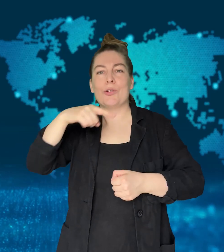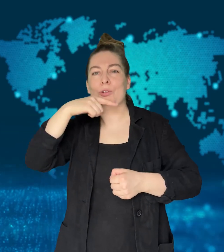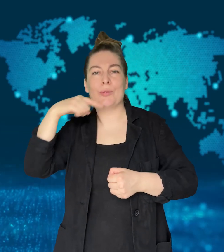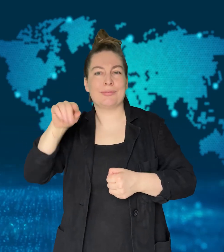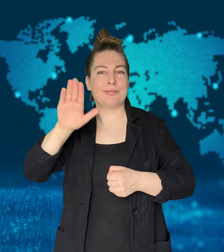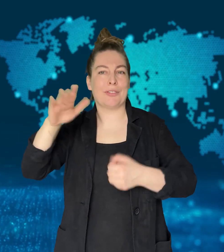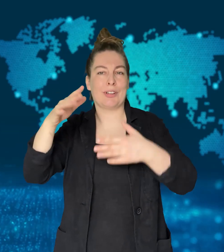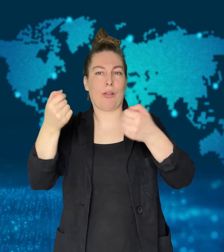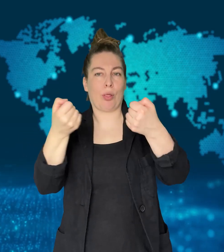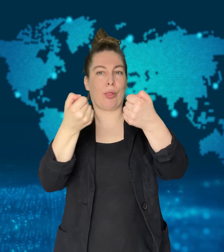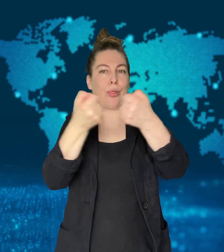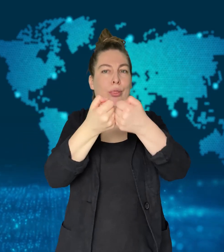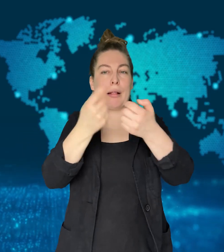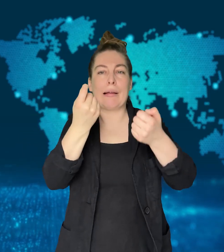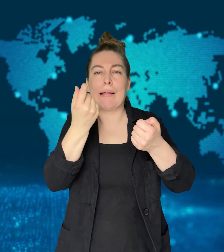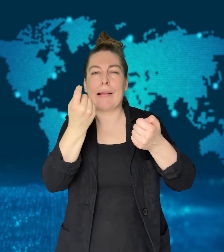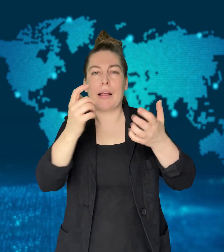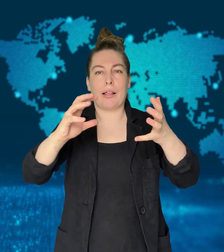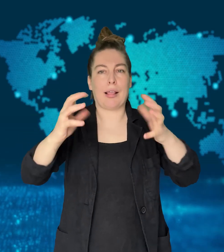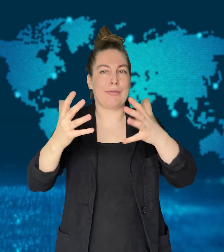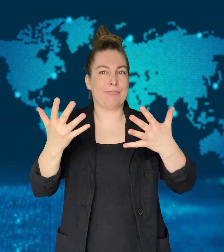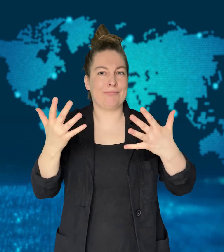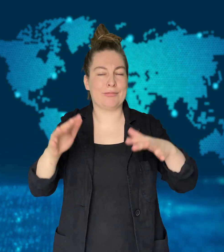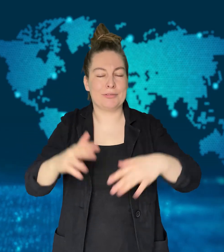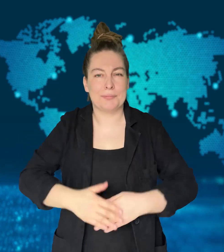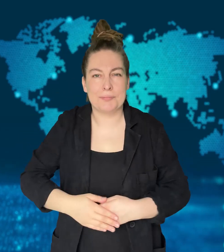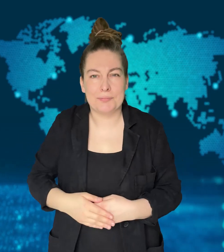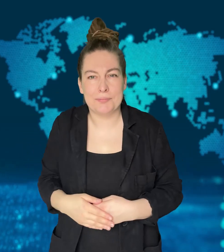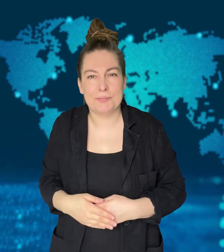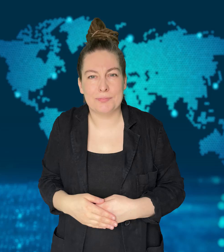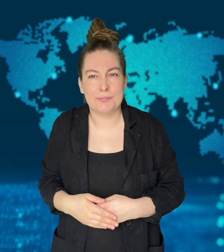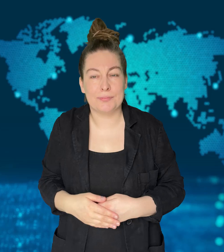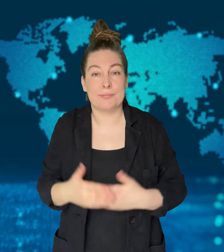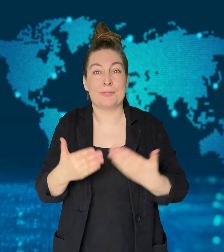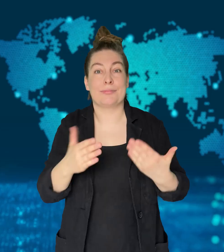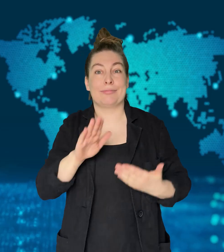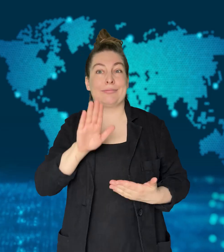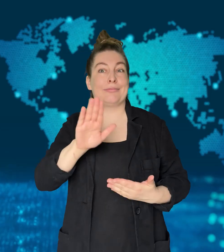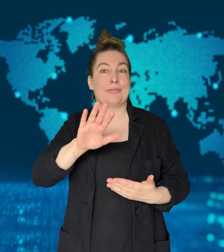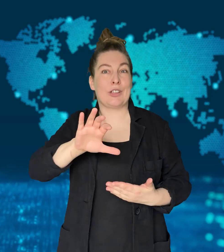by jamming signals from US military satellites